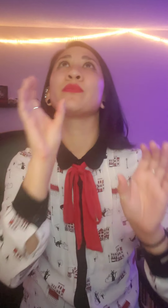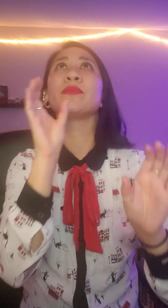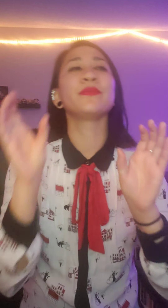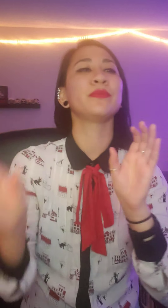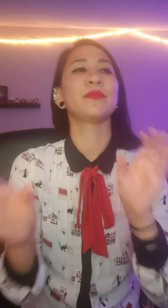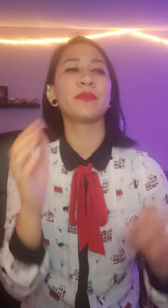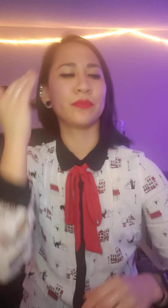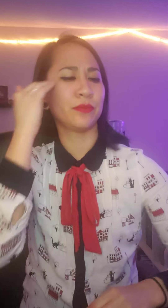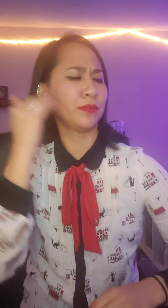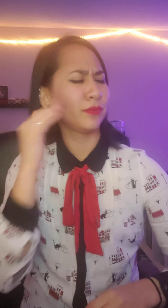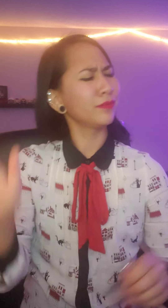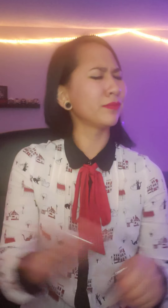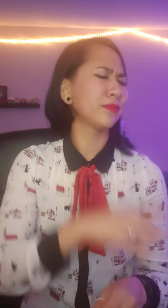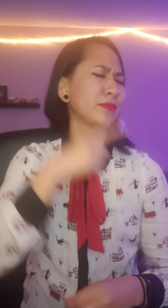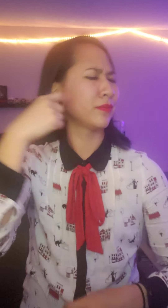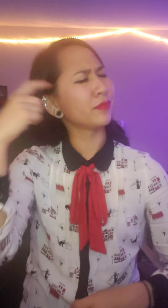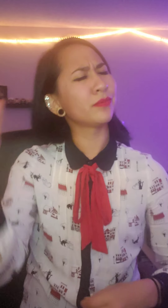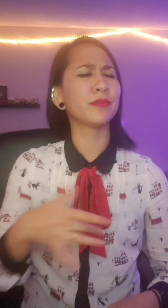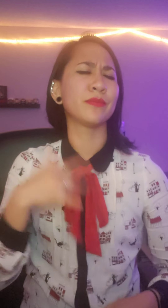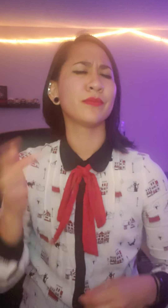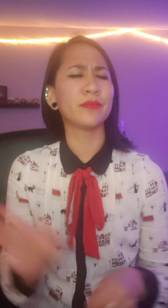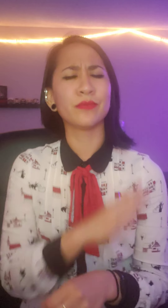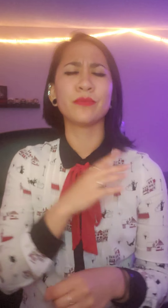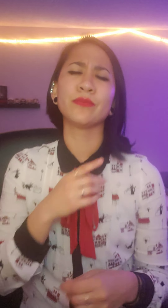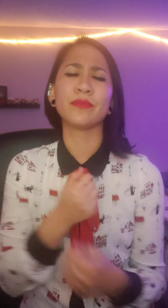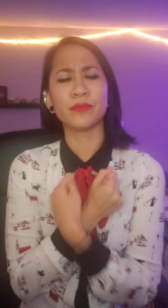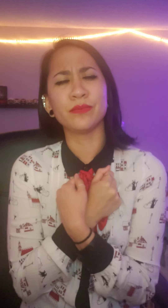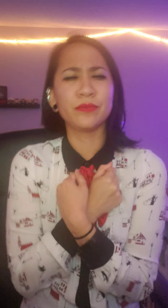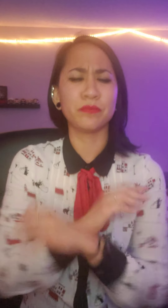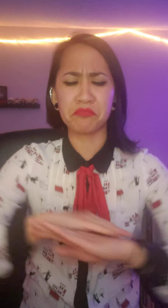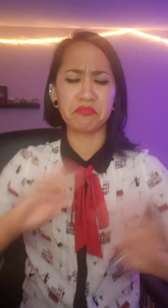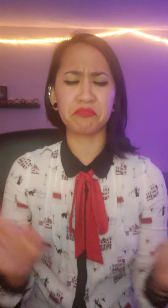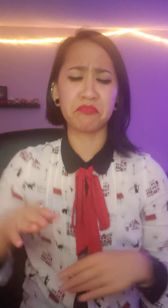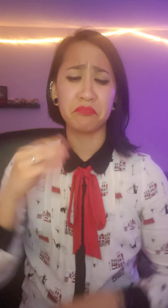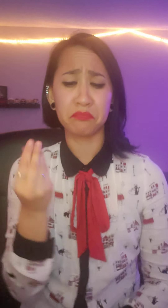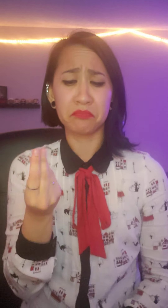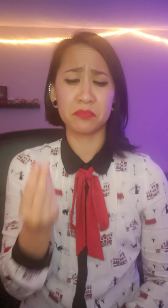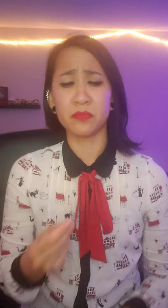Got a head full of dreams and a heart full of love But I never made the money so nobody gave a f***